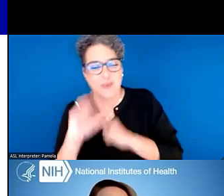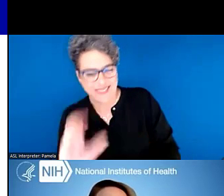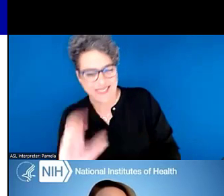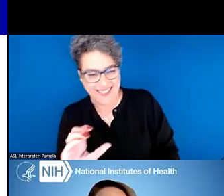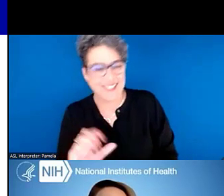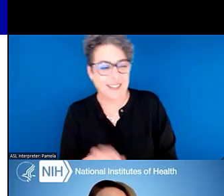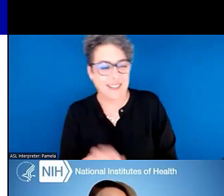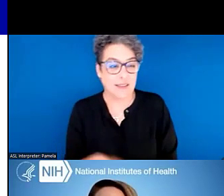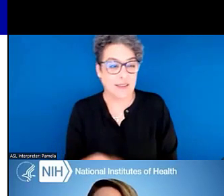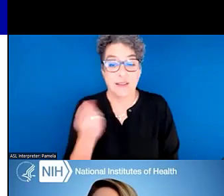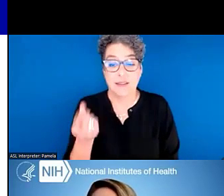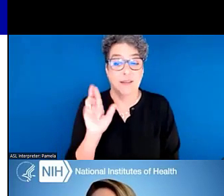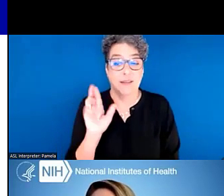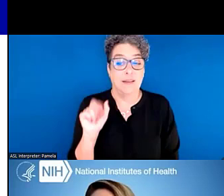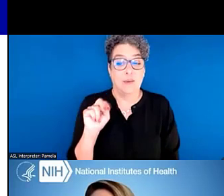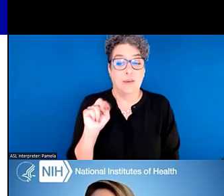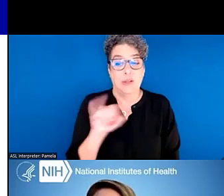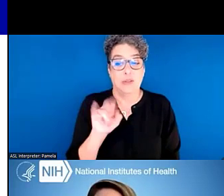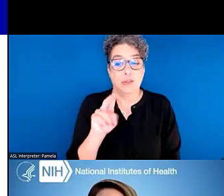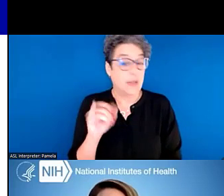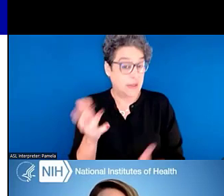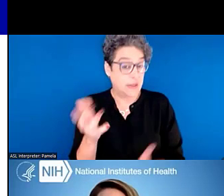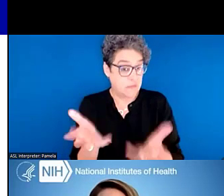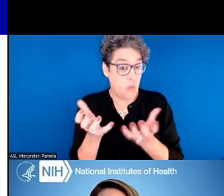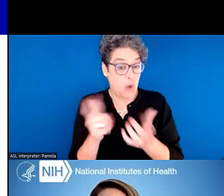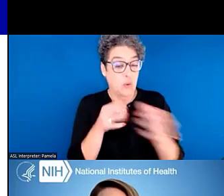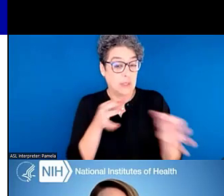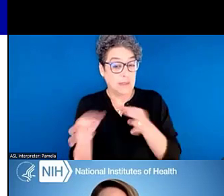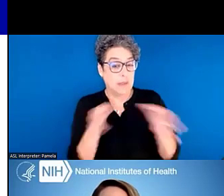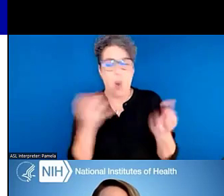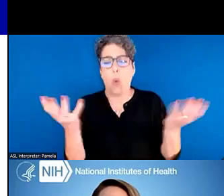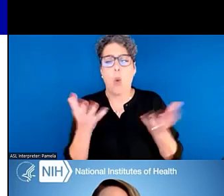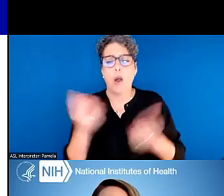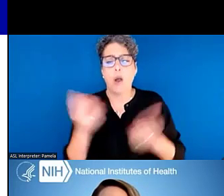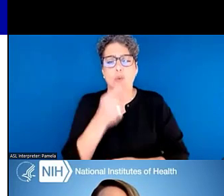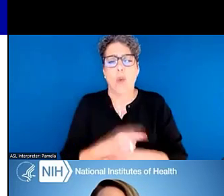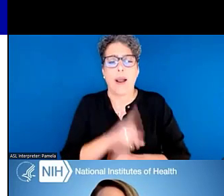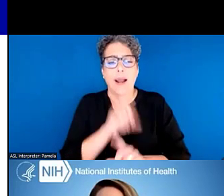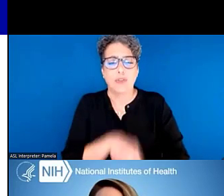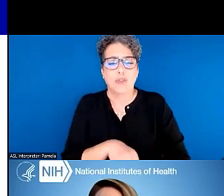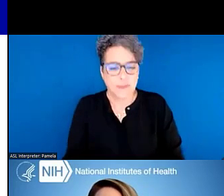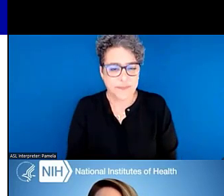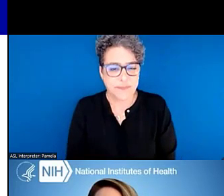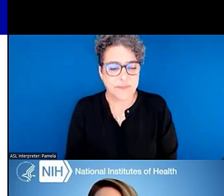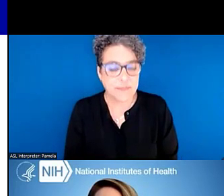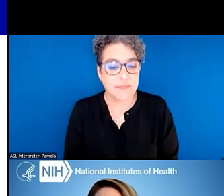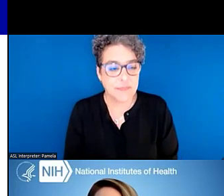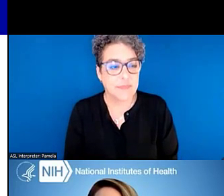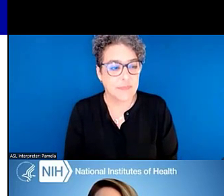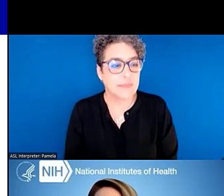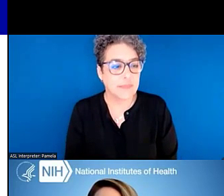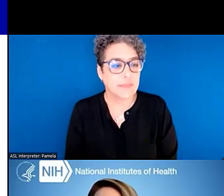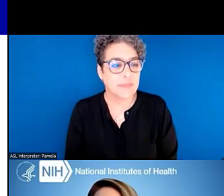you want to talk us through what the correct here is? Dr. Ranjini Ambalavanar: Yeah. So most of you answered correctly.